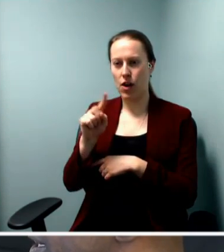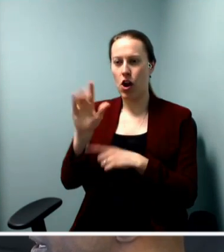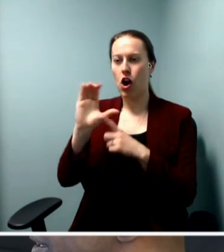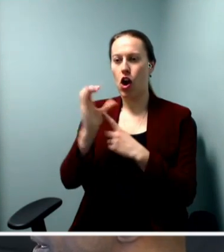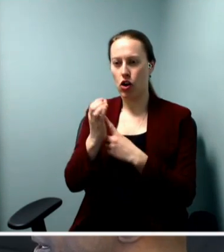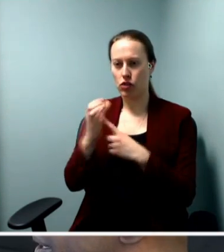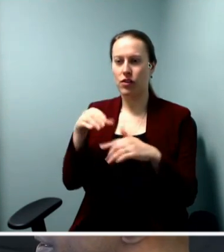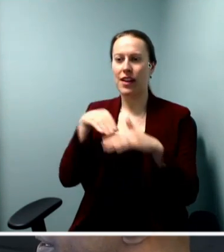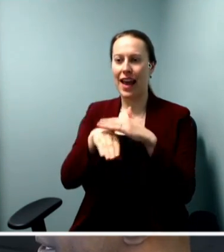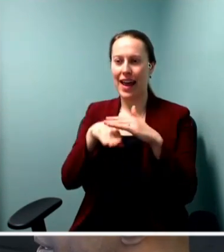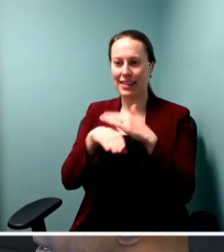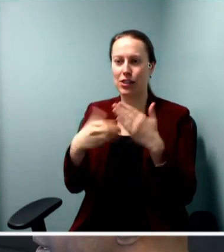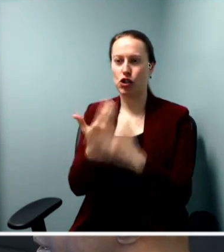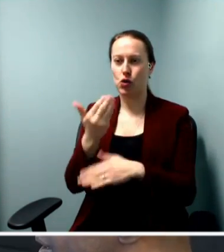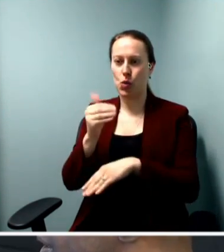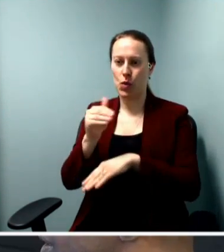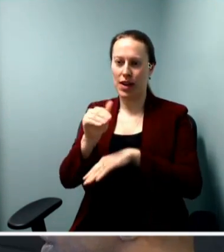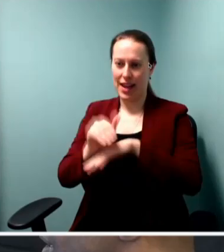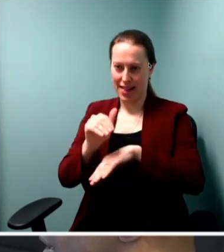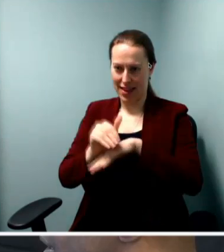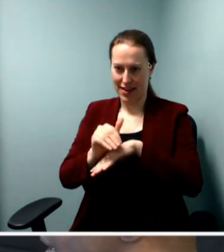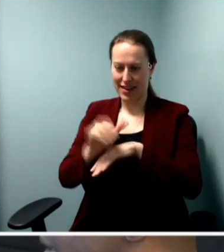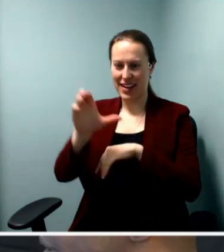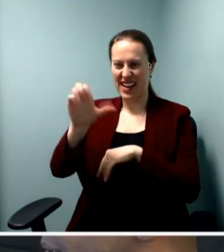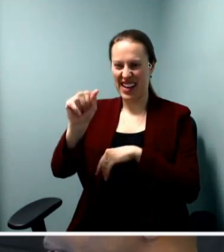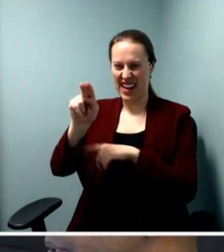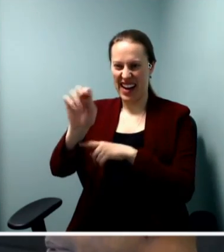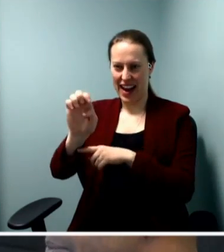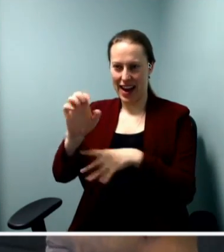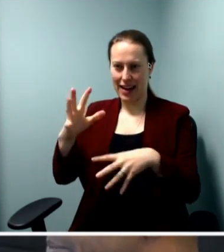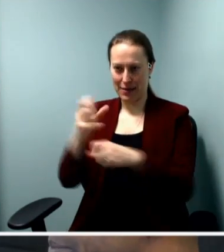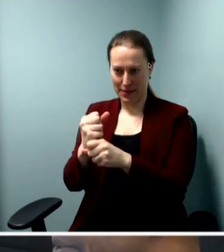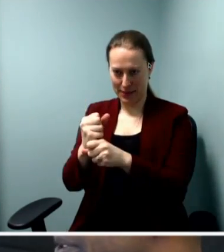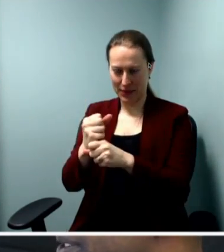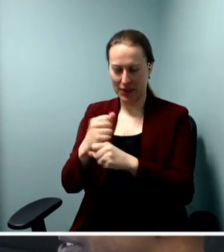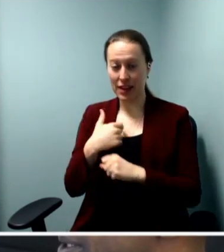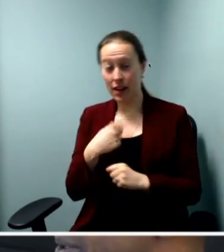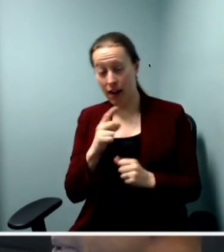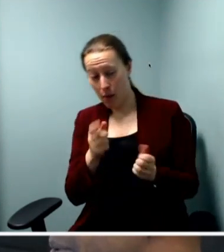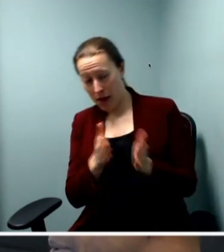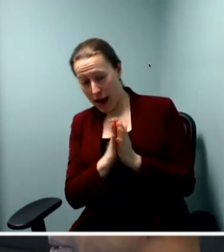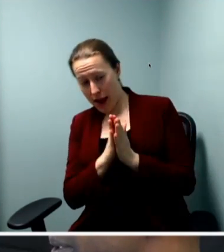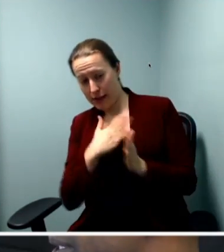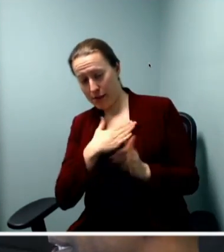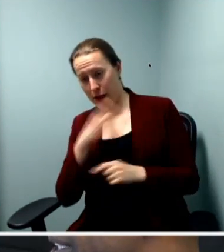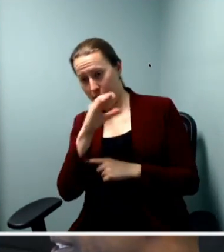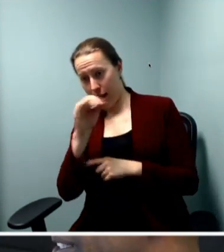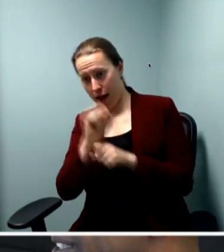And I'd like to start off with just asking my CANE colleagues to just raise their hand.